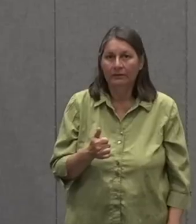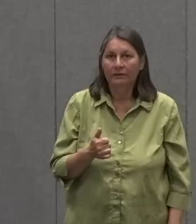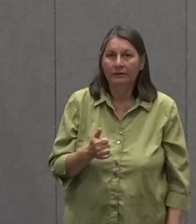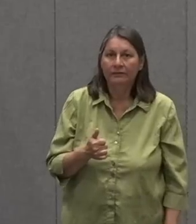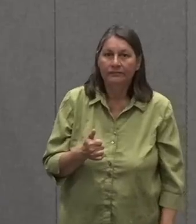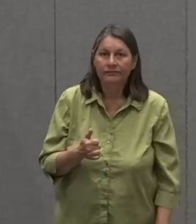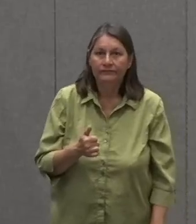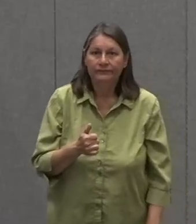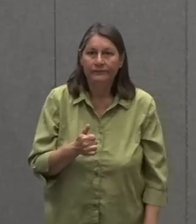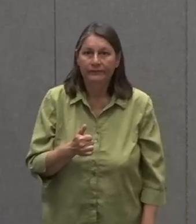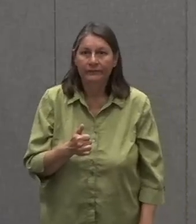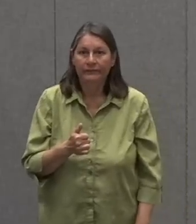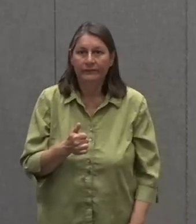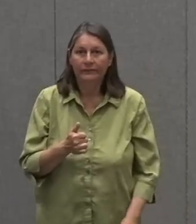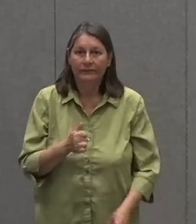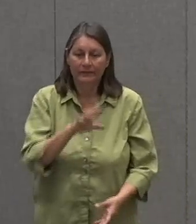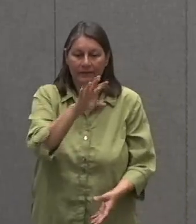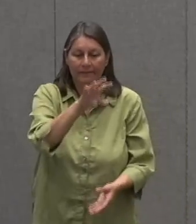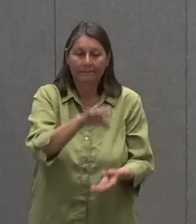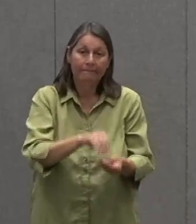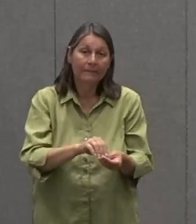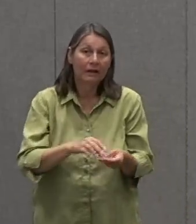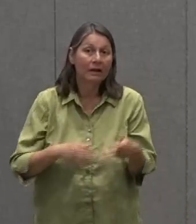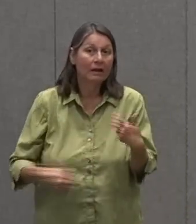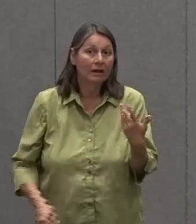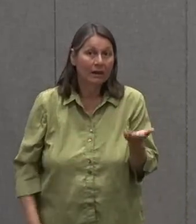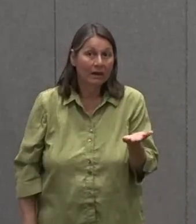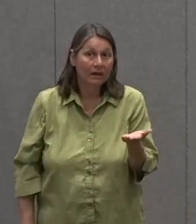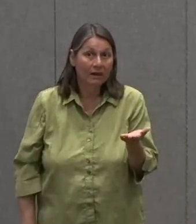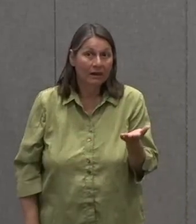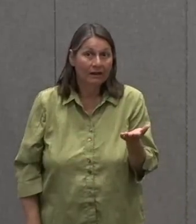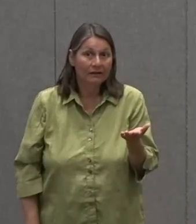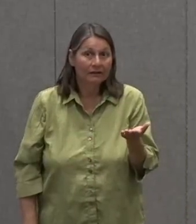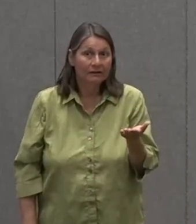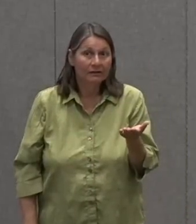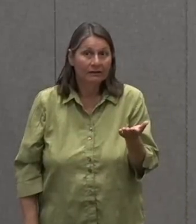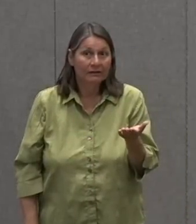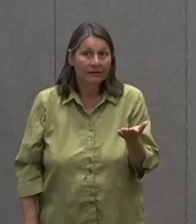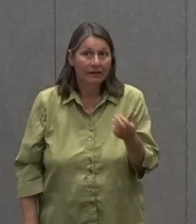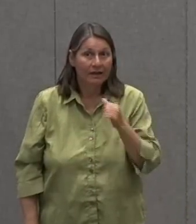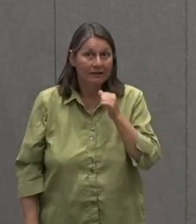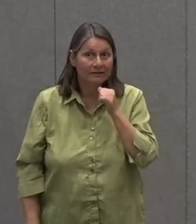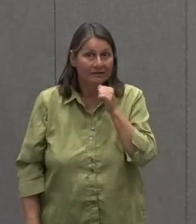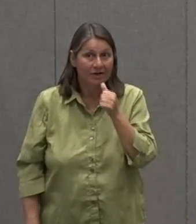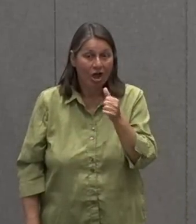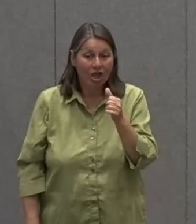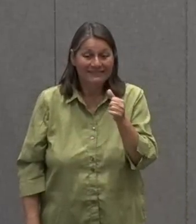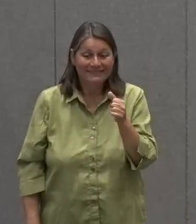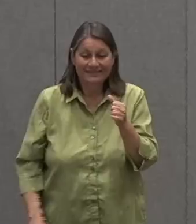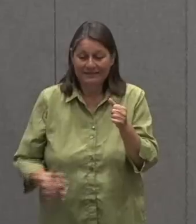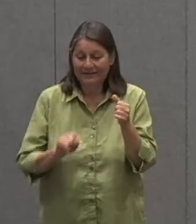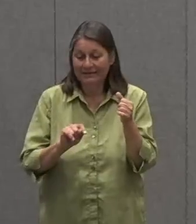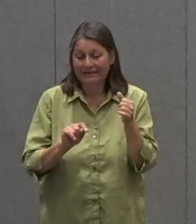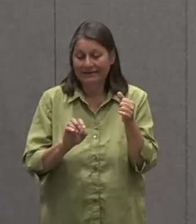What am I gonna need to put now? I don't have a tenth there. I have a hundredth,